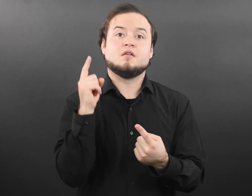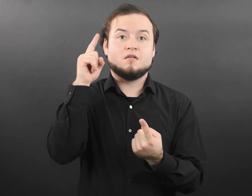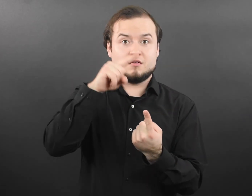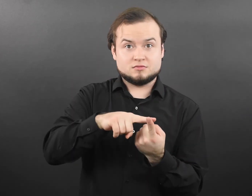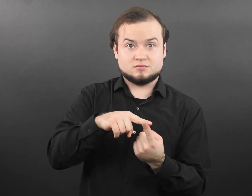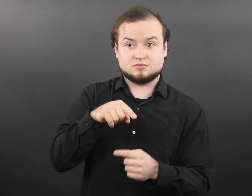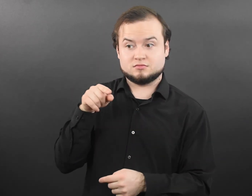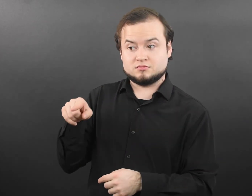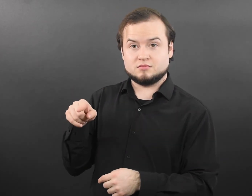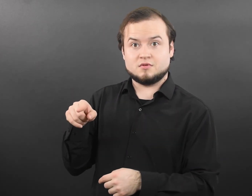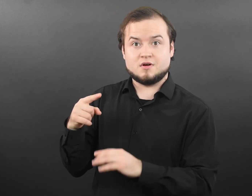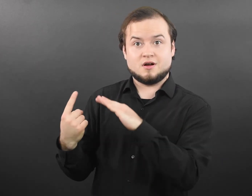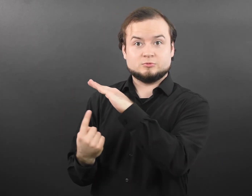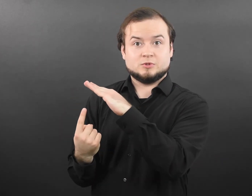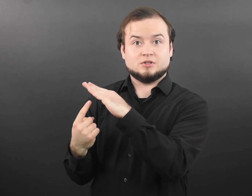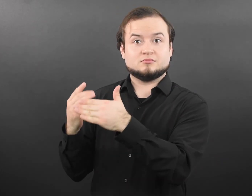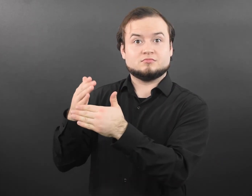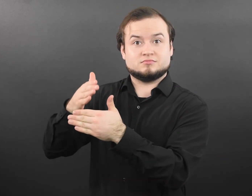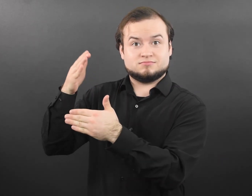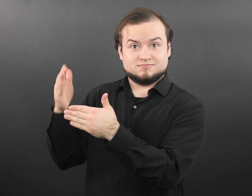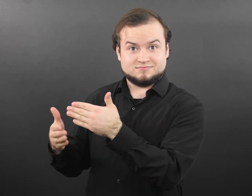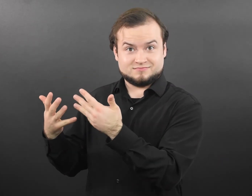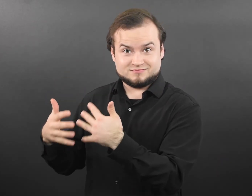on the day their isolation ends.